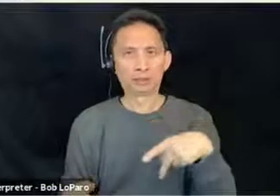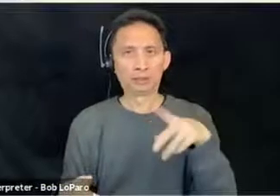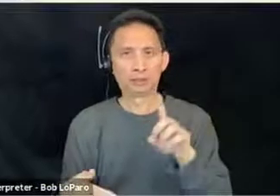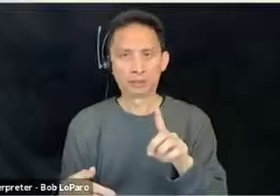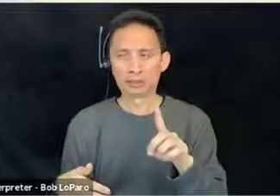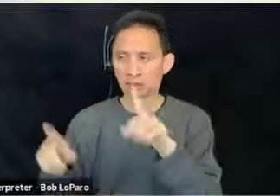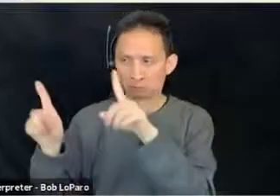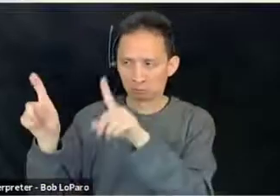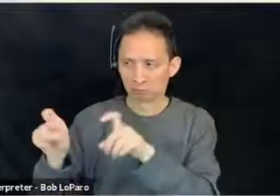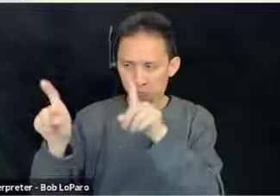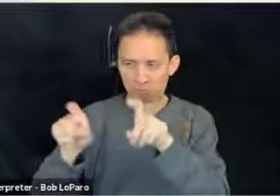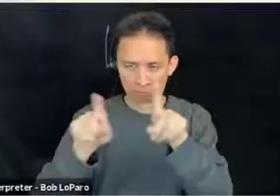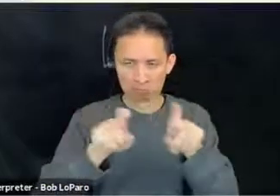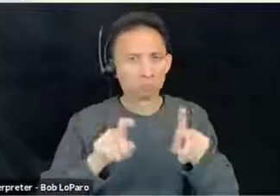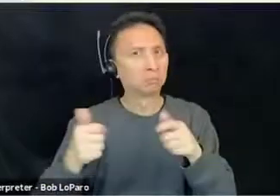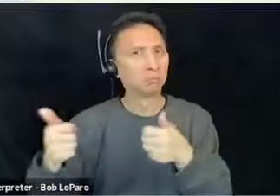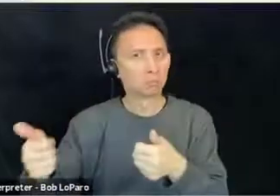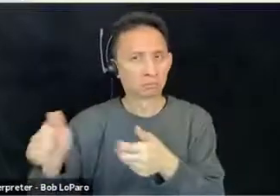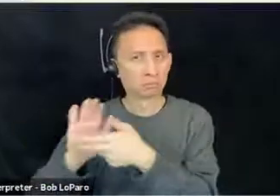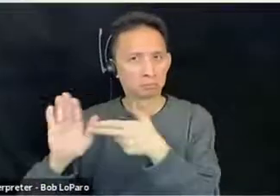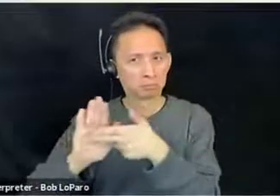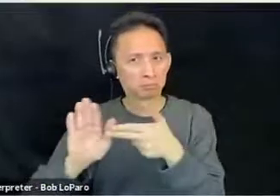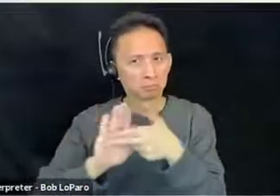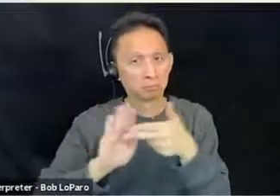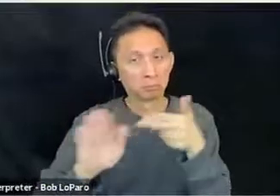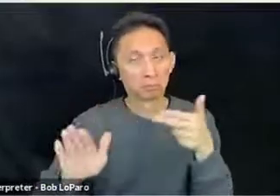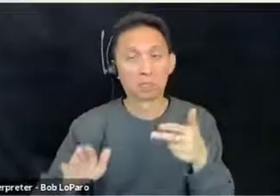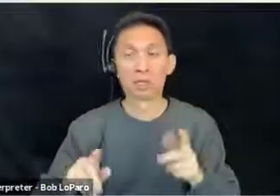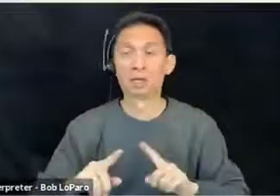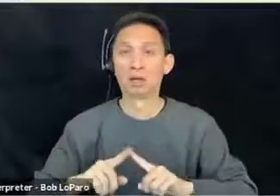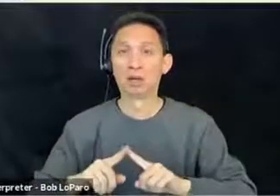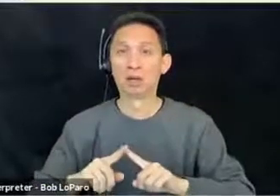but the reason sadly that they are able to advocate